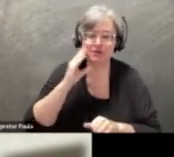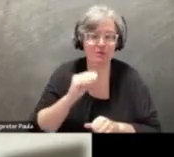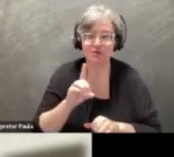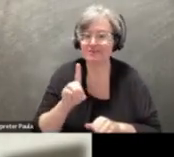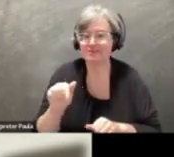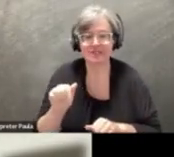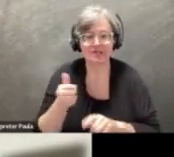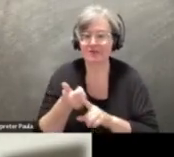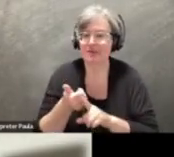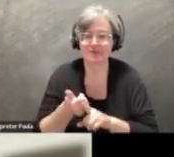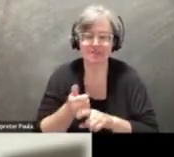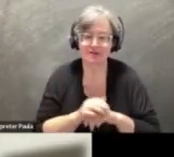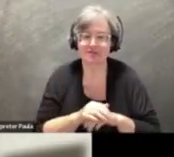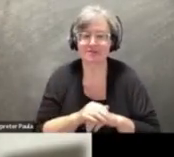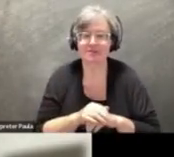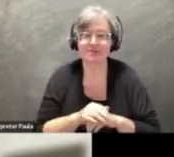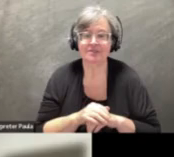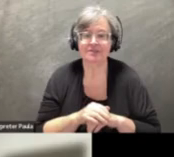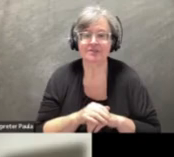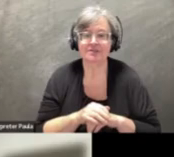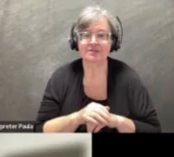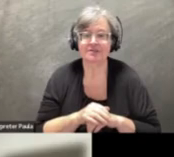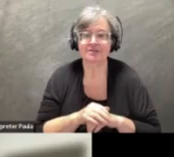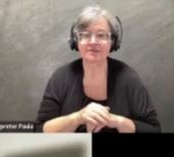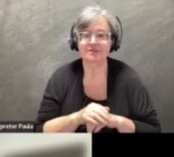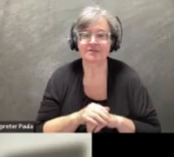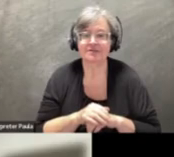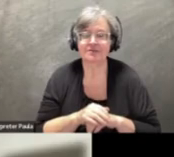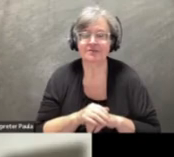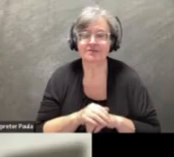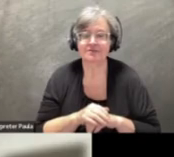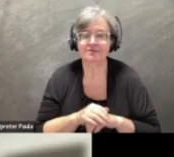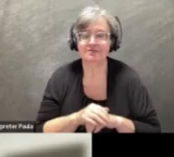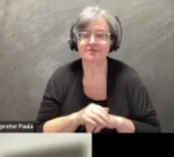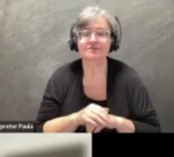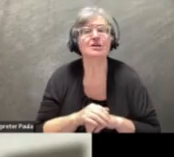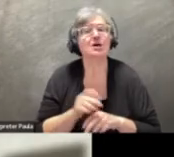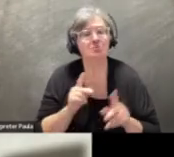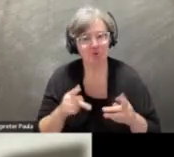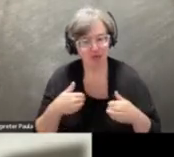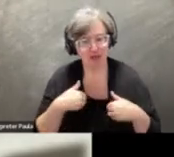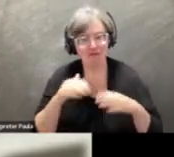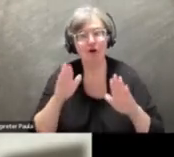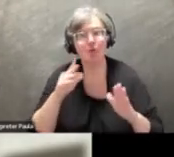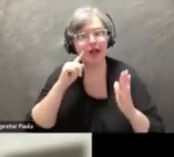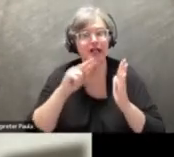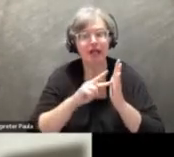themselves, while they have great intention, and they come